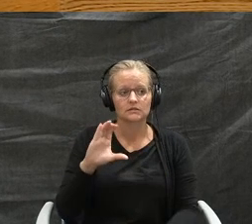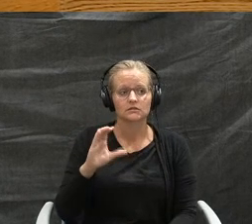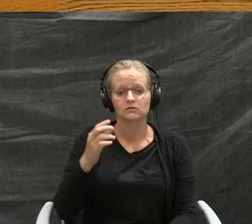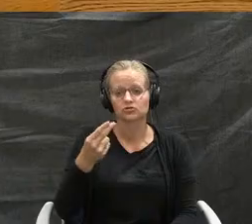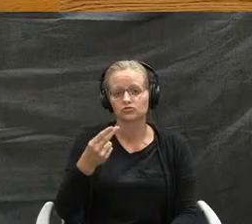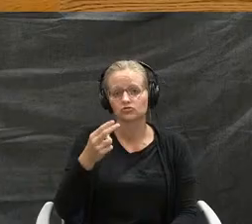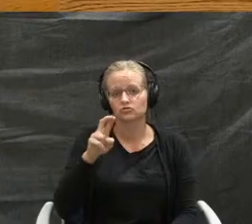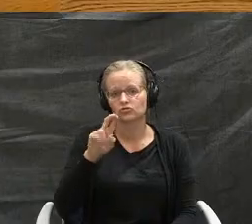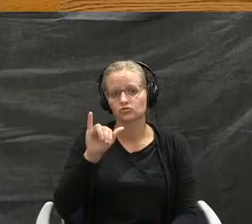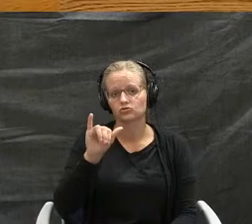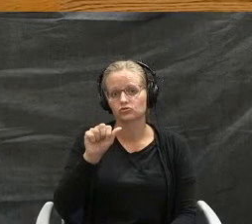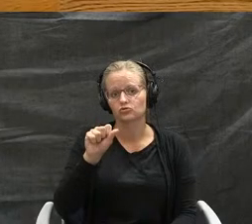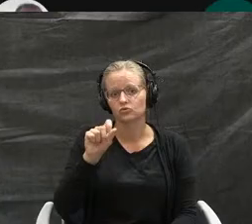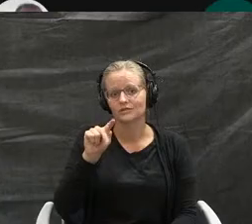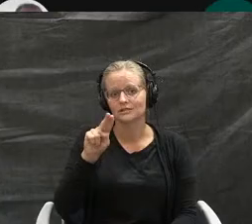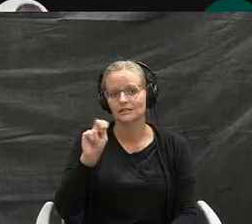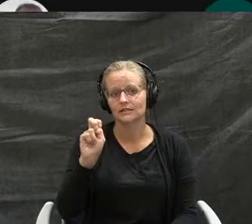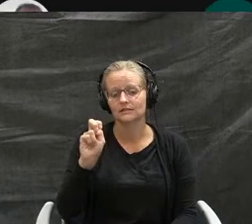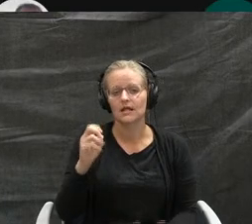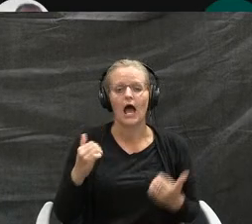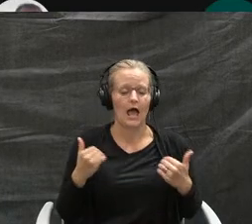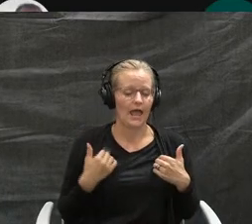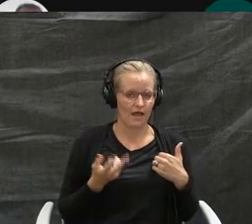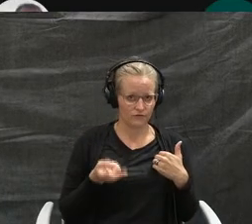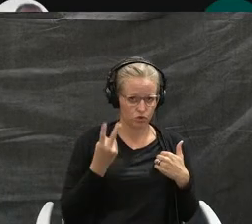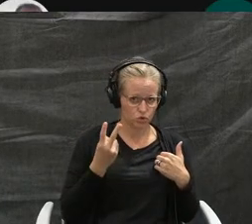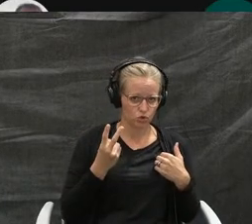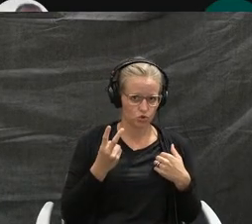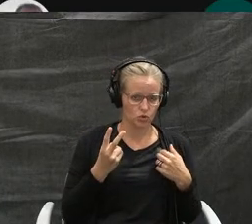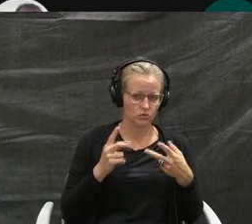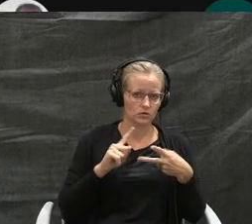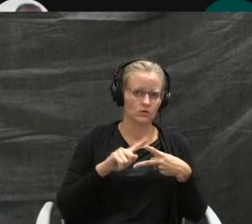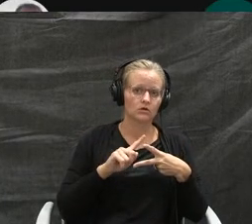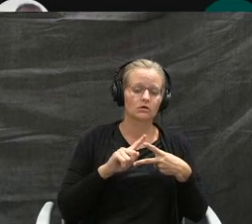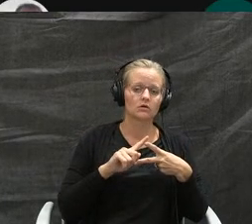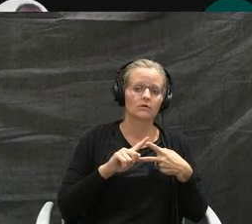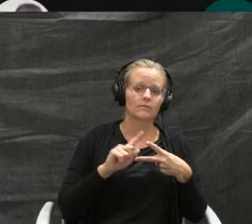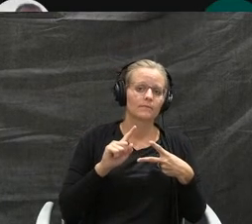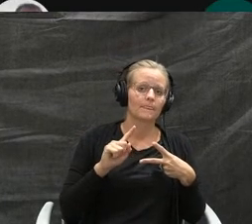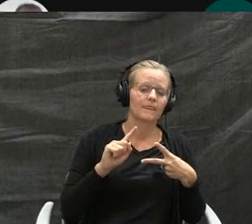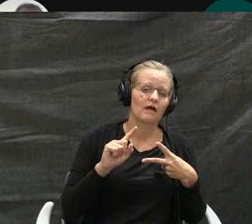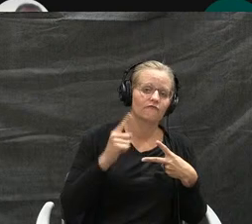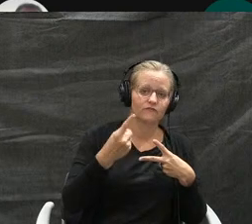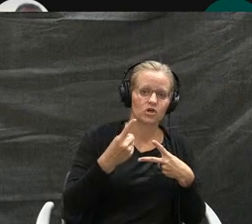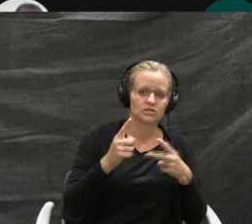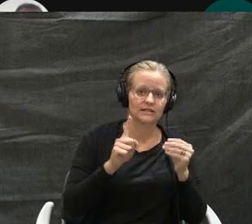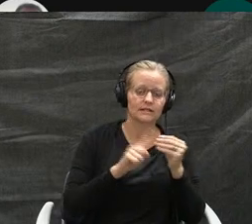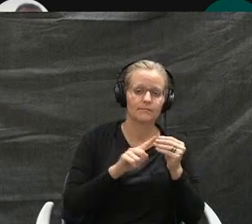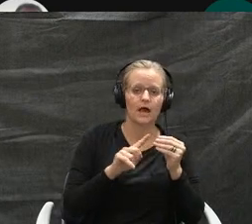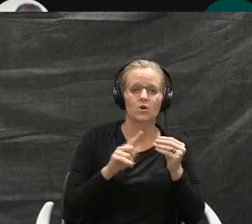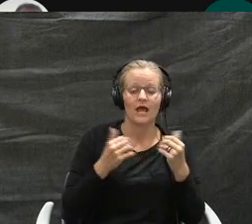Hi thank yes I have two. The first one is kind of a follow on to rapid. Just talked about with getting the 9th graders into the